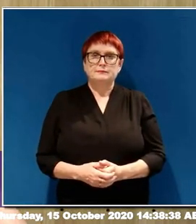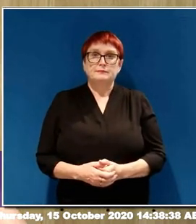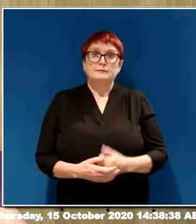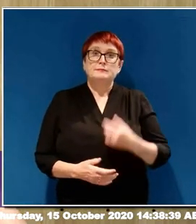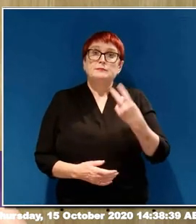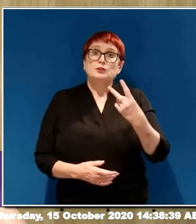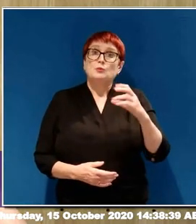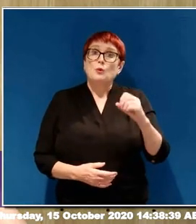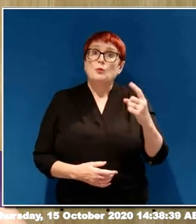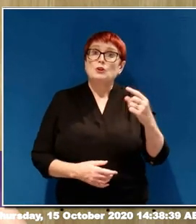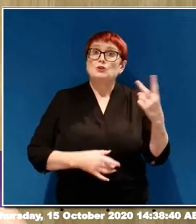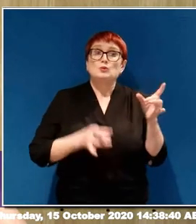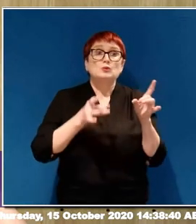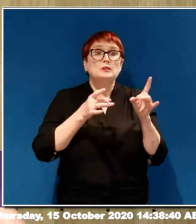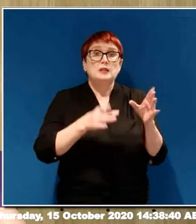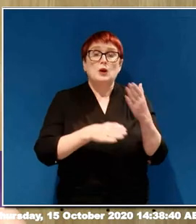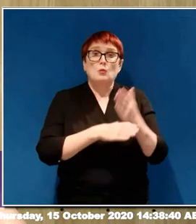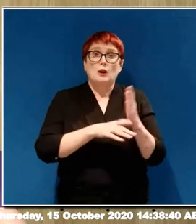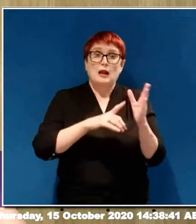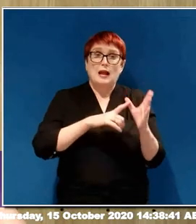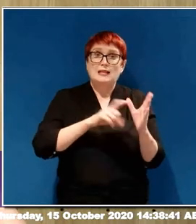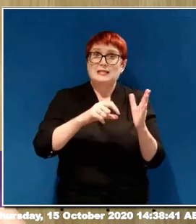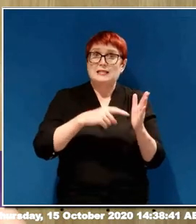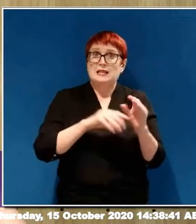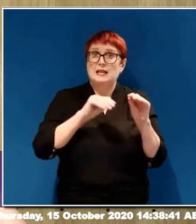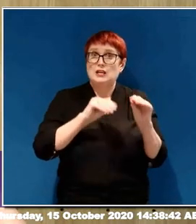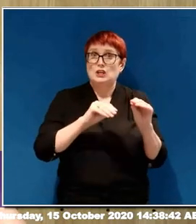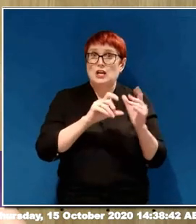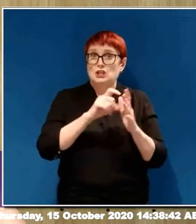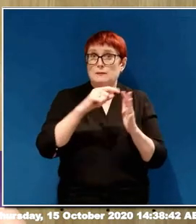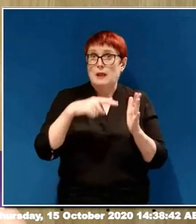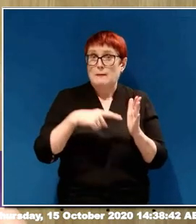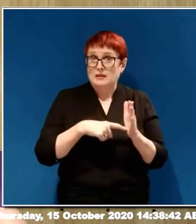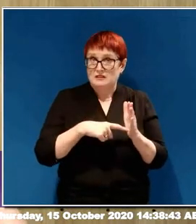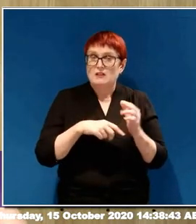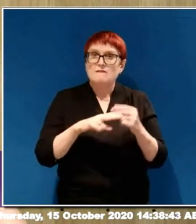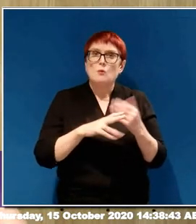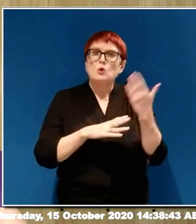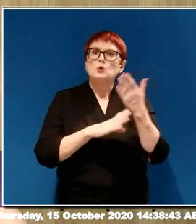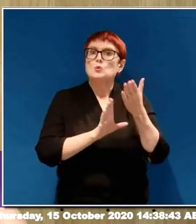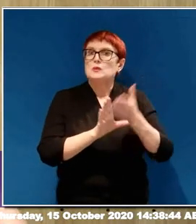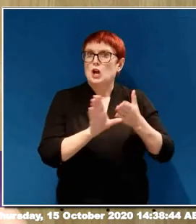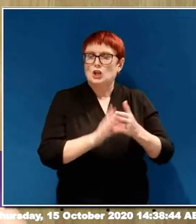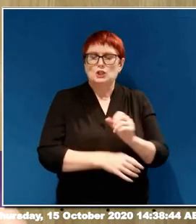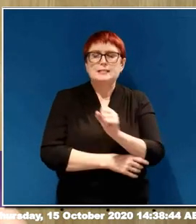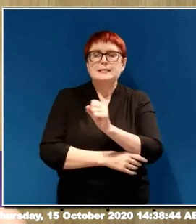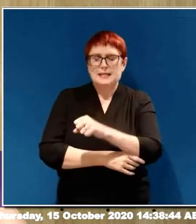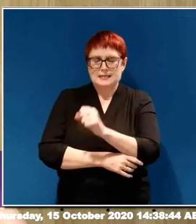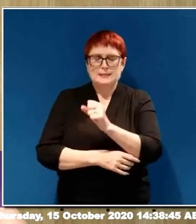Education as a school psychologist? Yes. And your role in 2017 was as a Senior Guidance